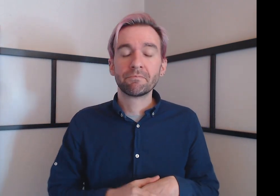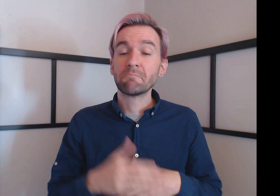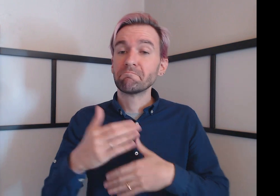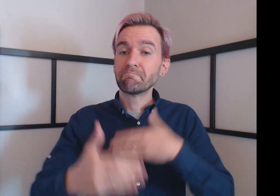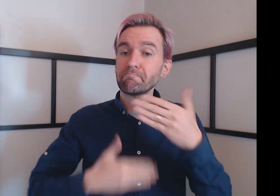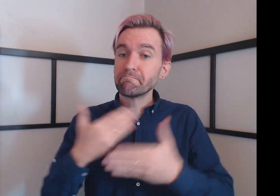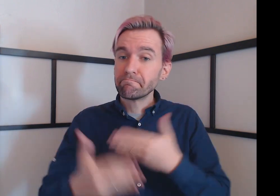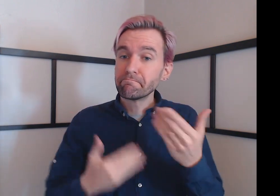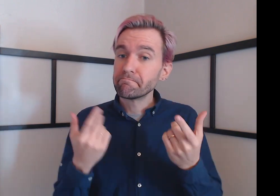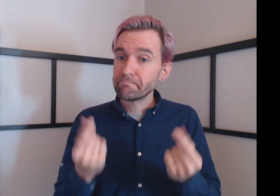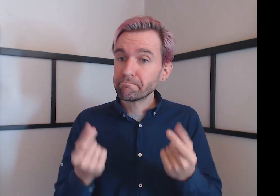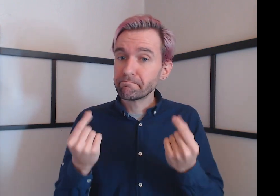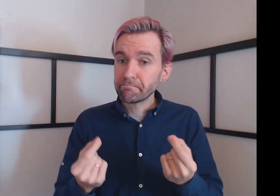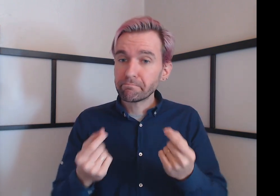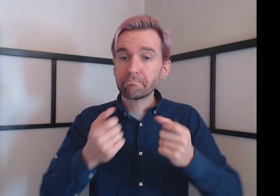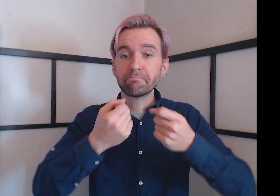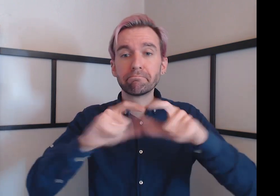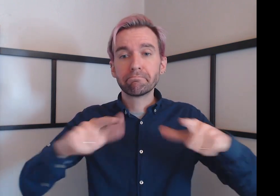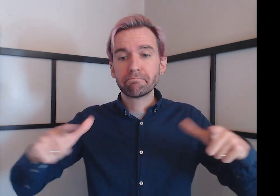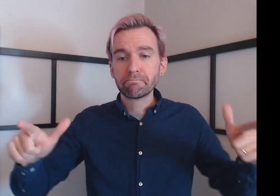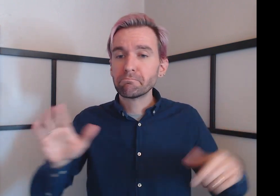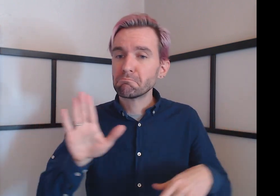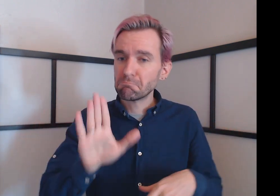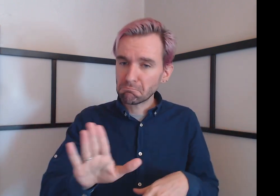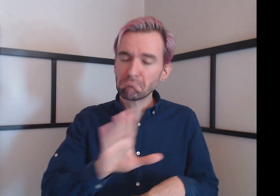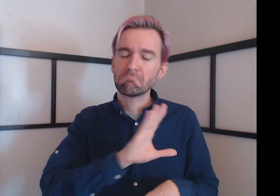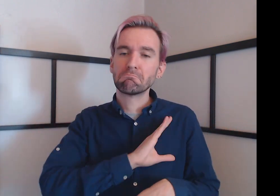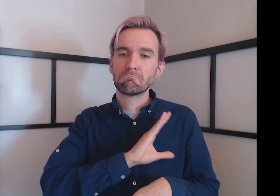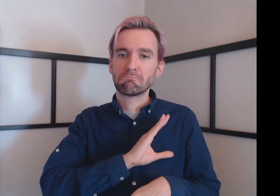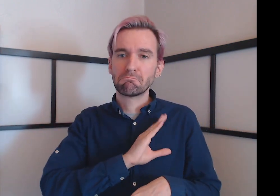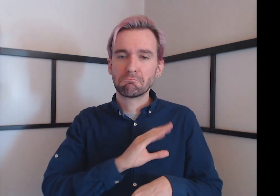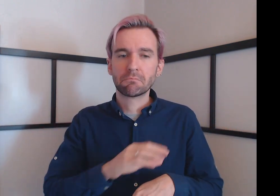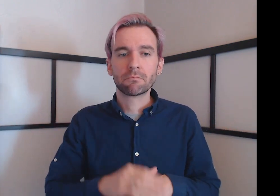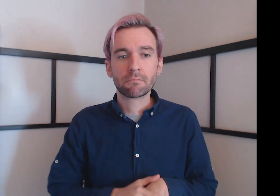The same kind of variation applies to TSL (and signed languages in general).